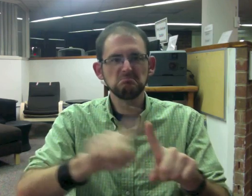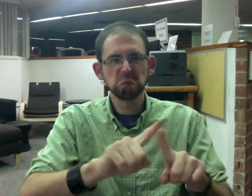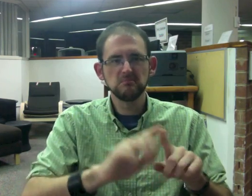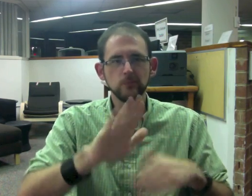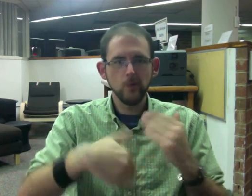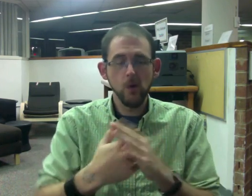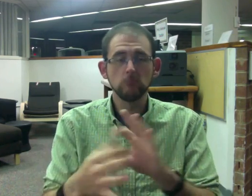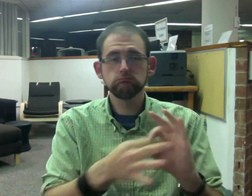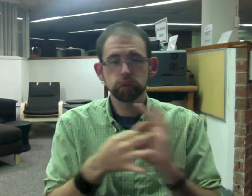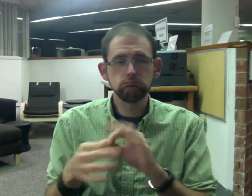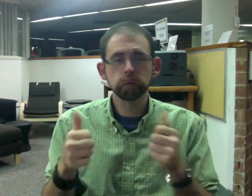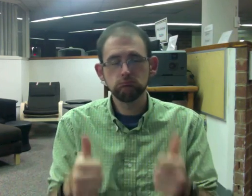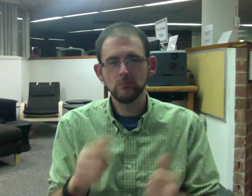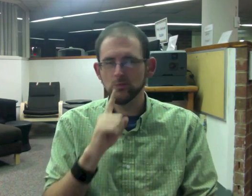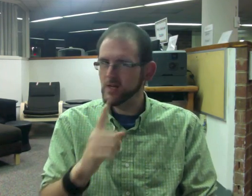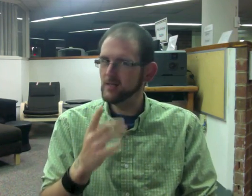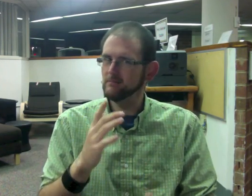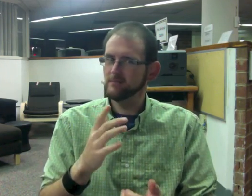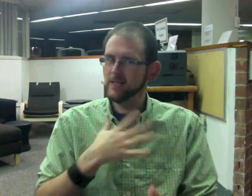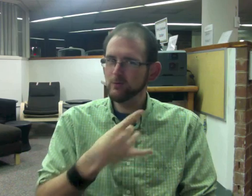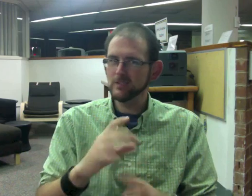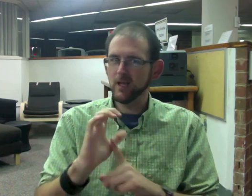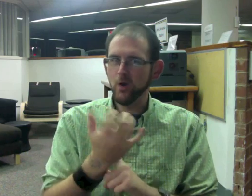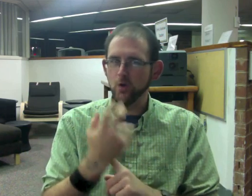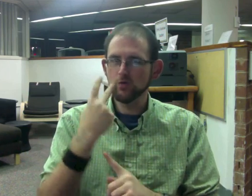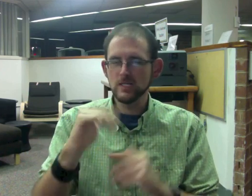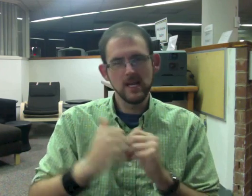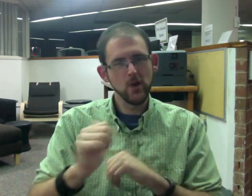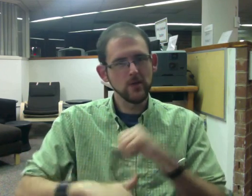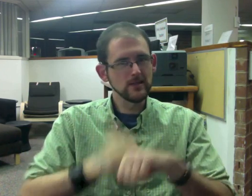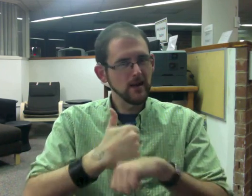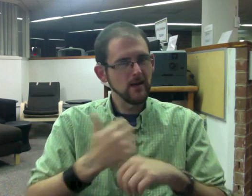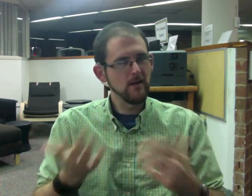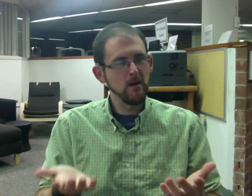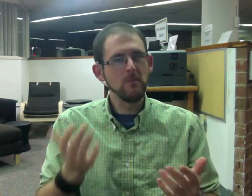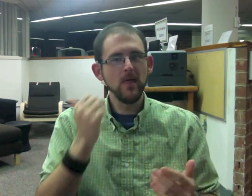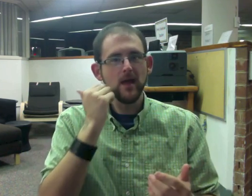They all work together and it's really interesting to see how their culture is set up.